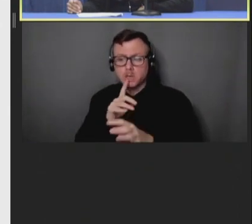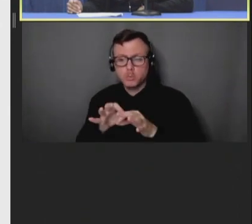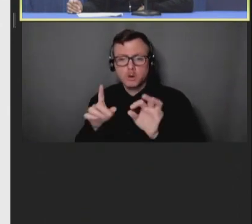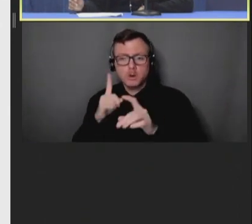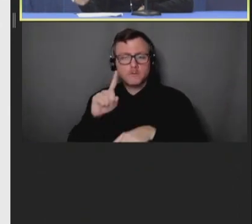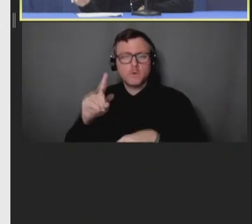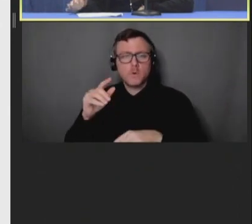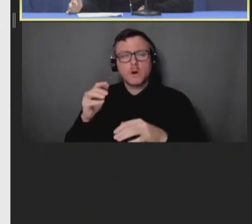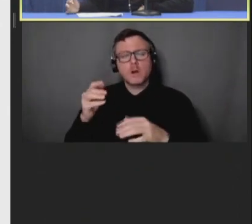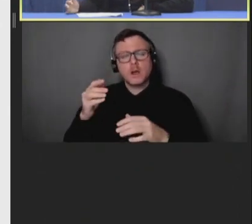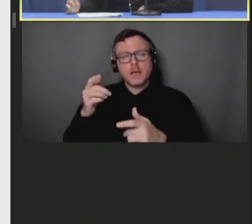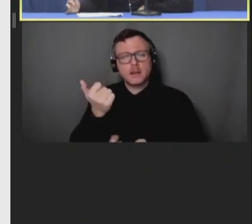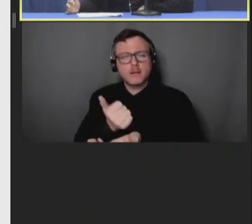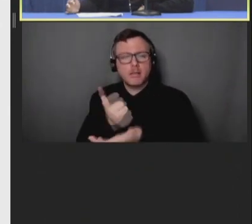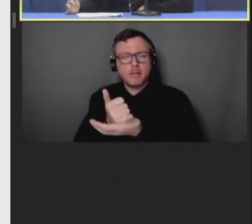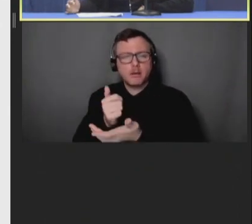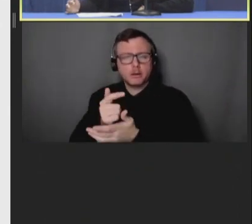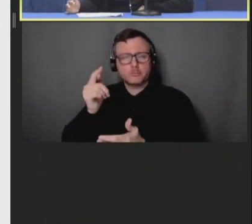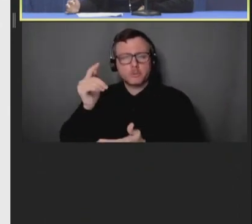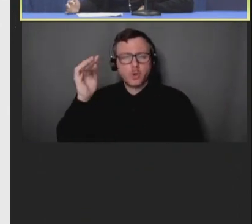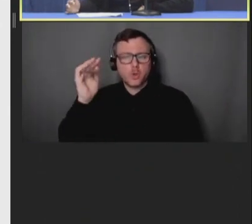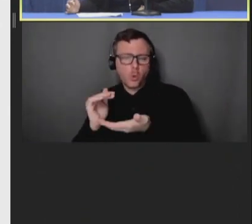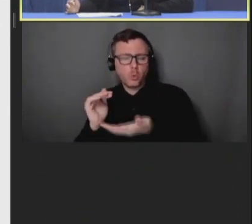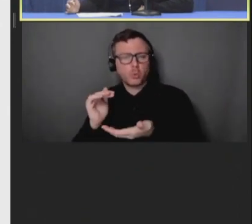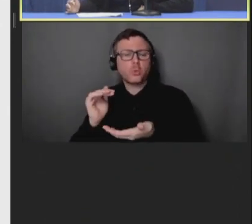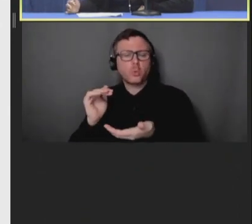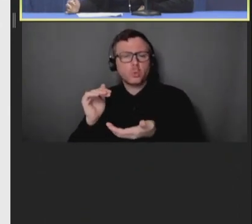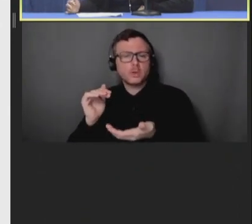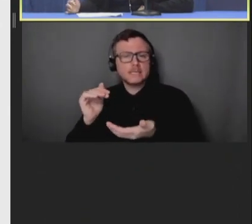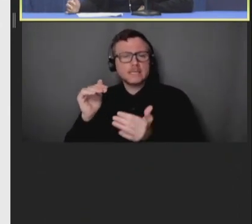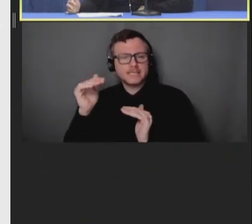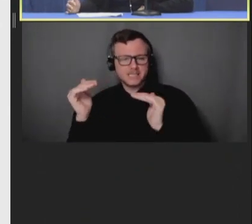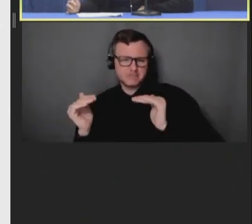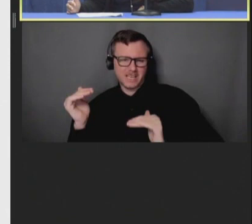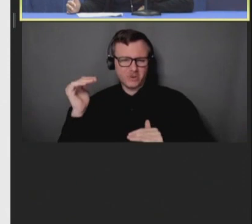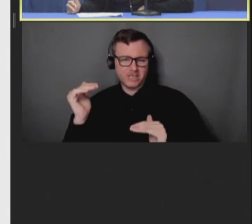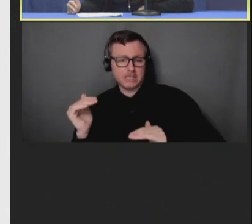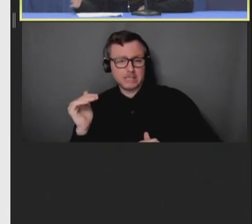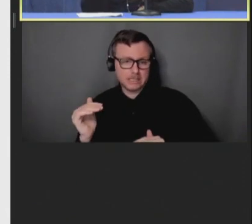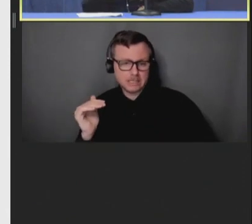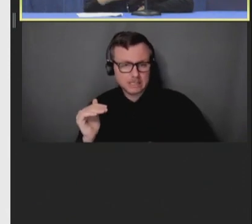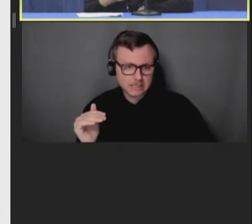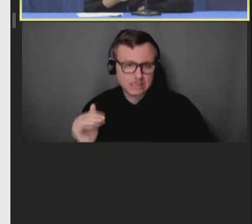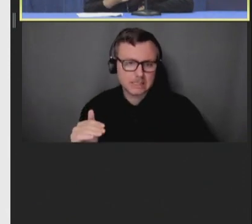So I think funding needs to be democratized a little bit. And you know, there -- as a